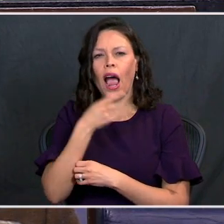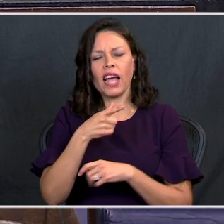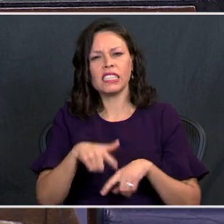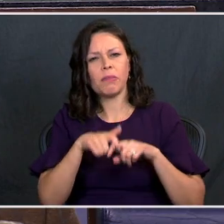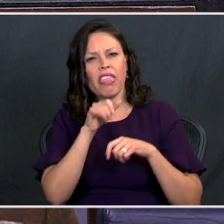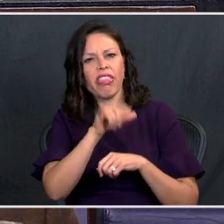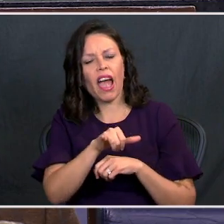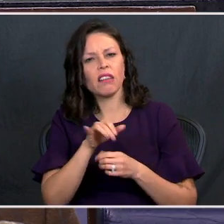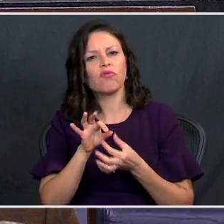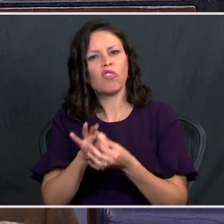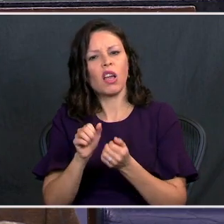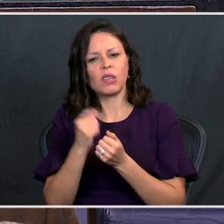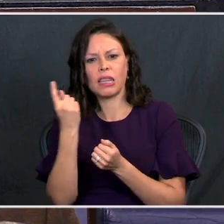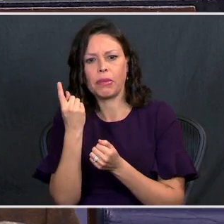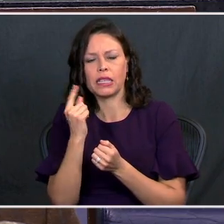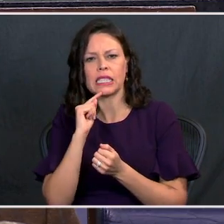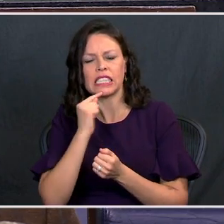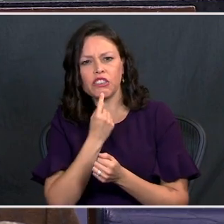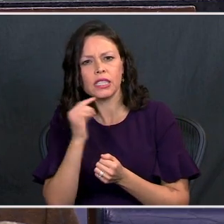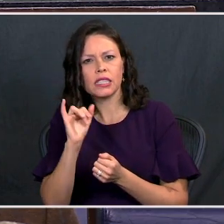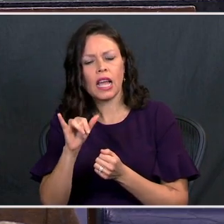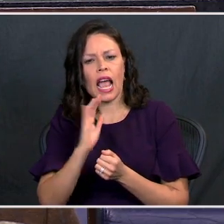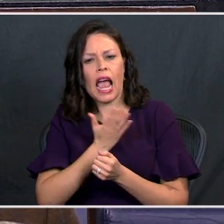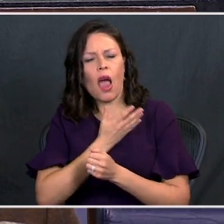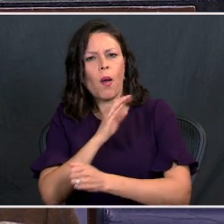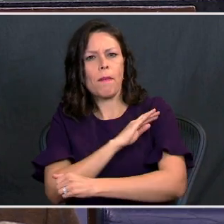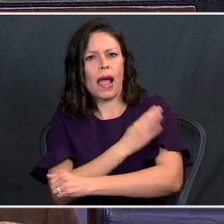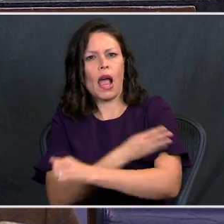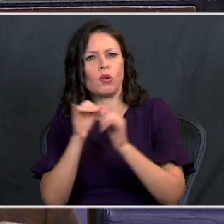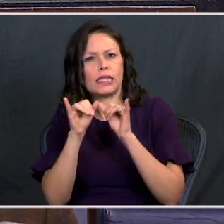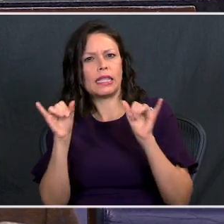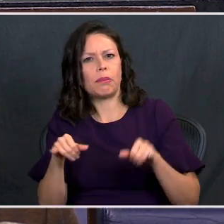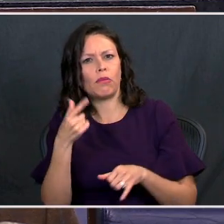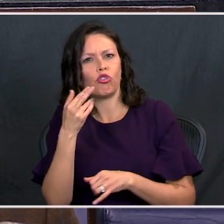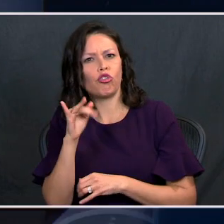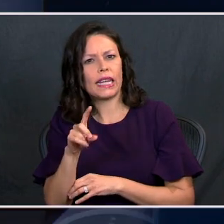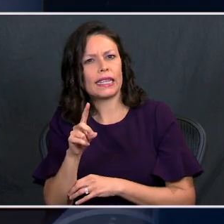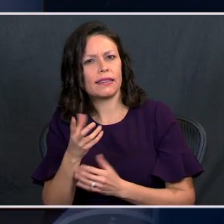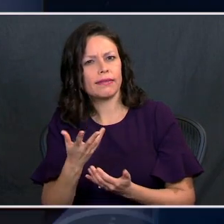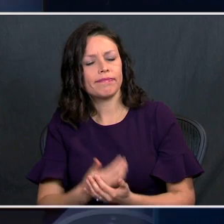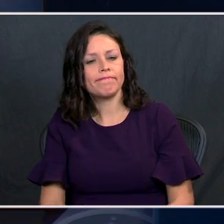especially related to something so critical to our national security as the power grid? Ms. Psaki: I'll have to --